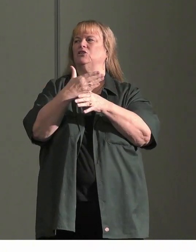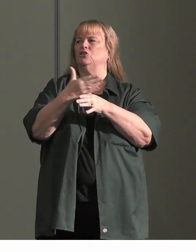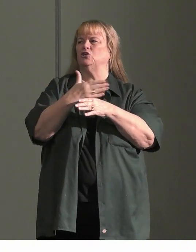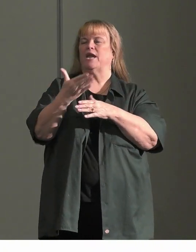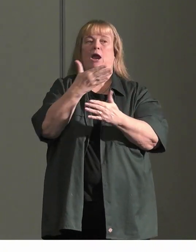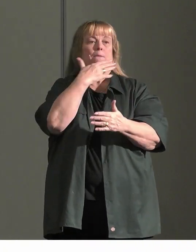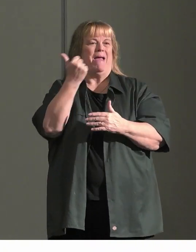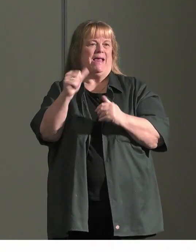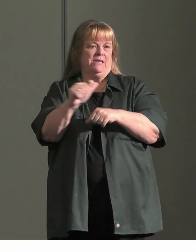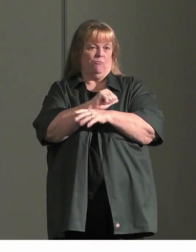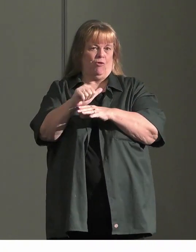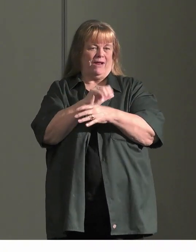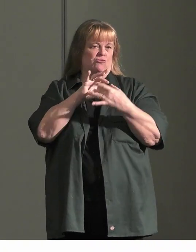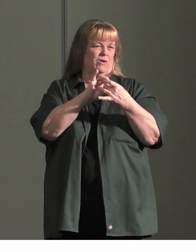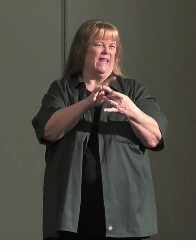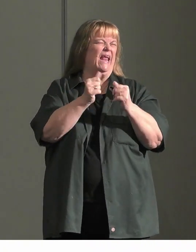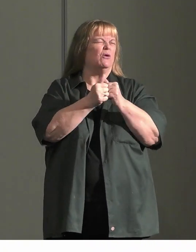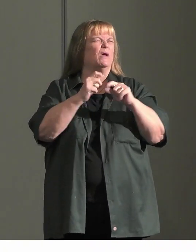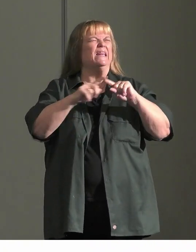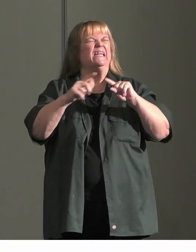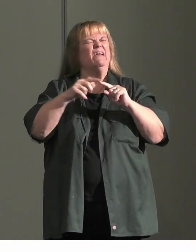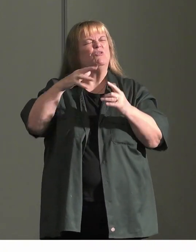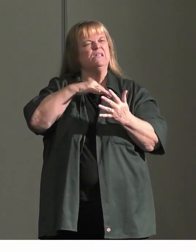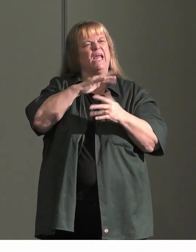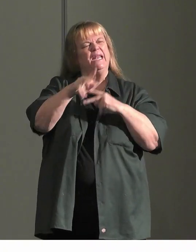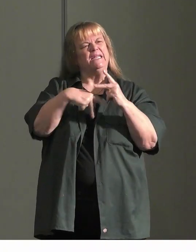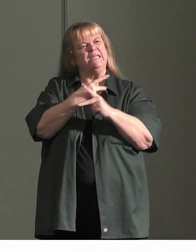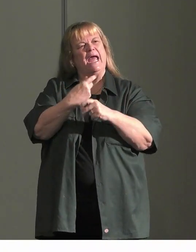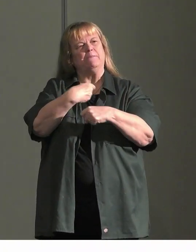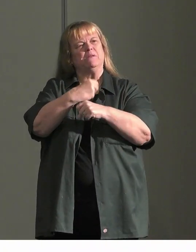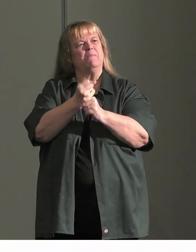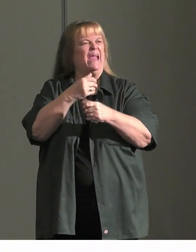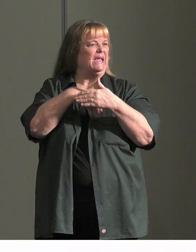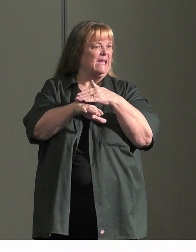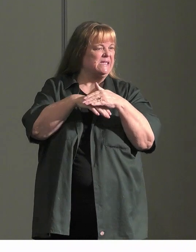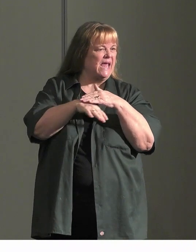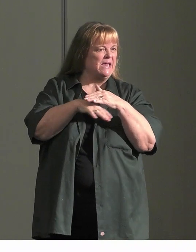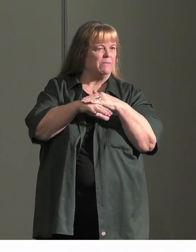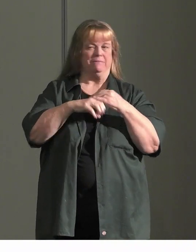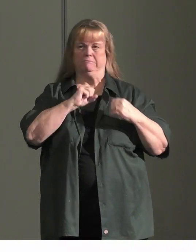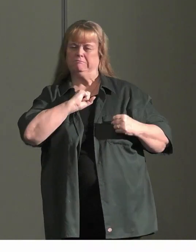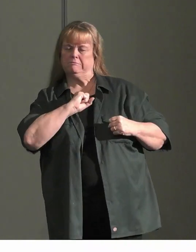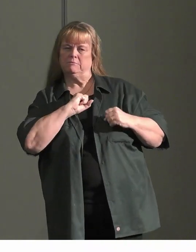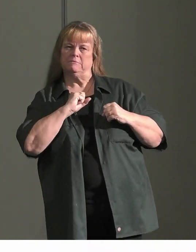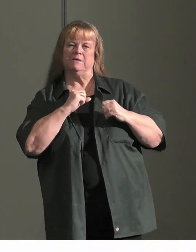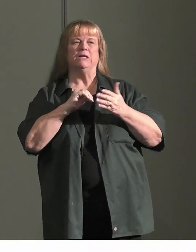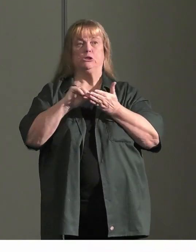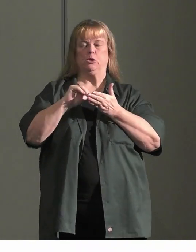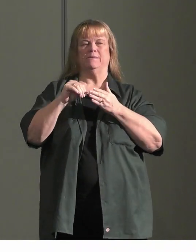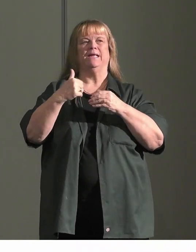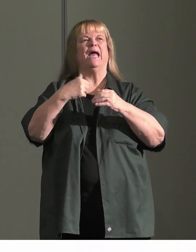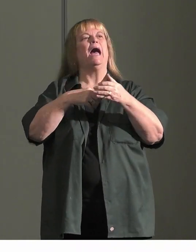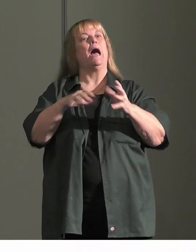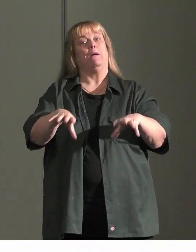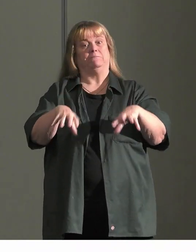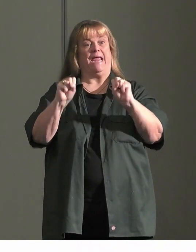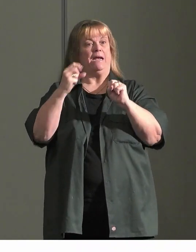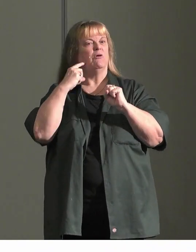practices related to different study types to make accessibility obtainable for organizations.